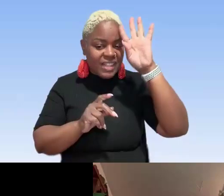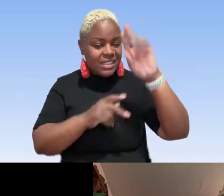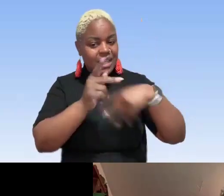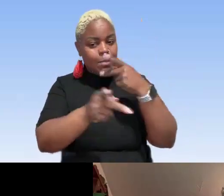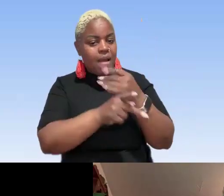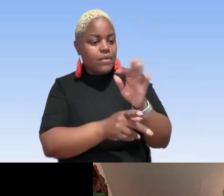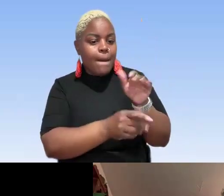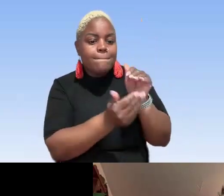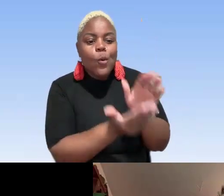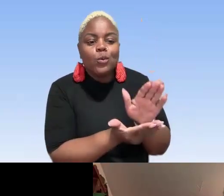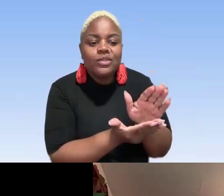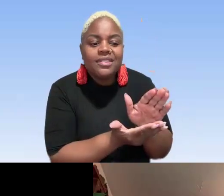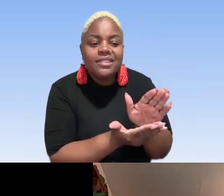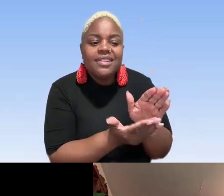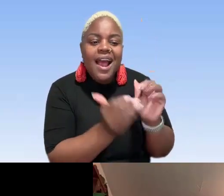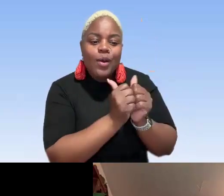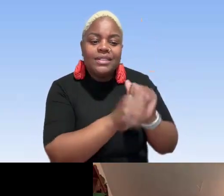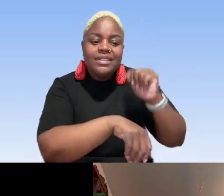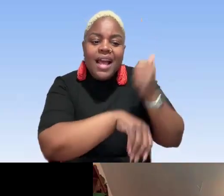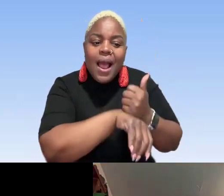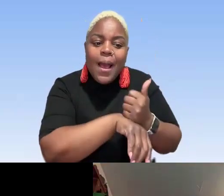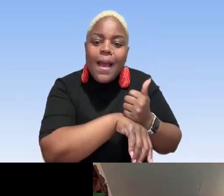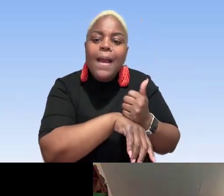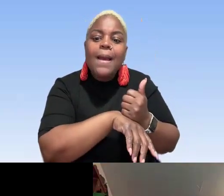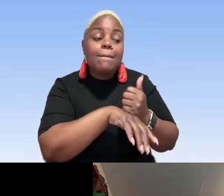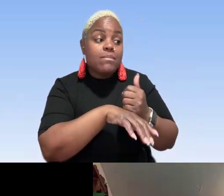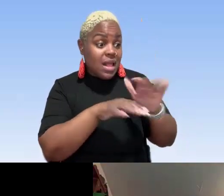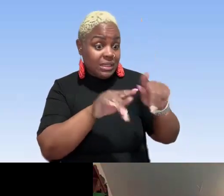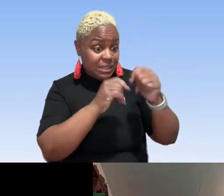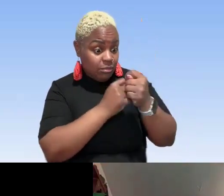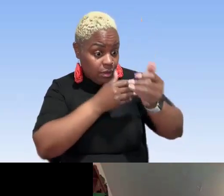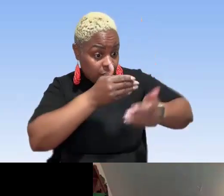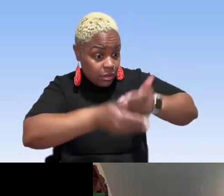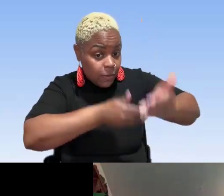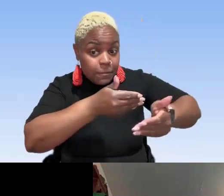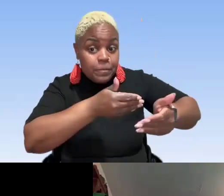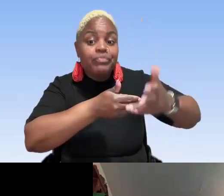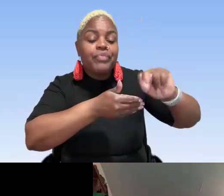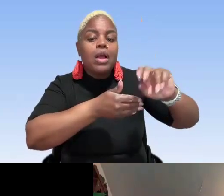co-founding that 24-hour care team with my sister. Um, I've supported a number of other friends